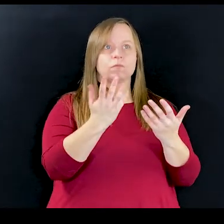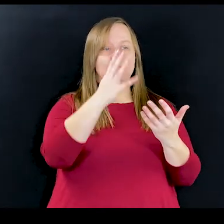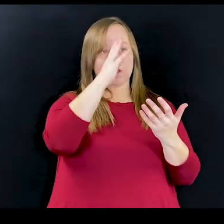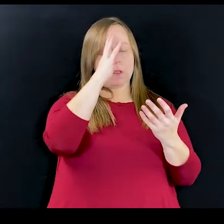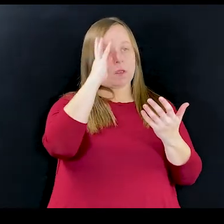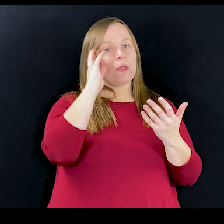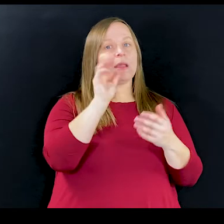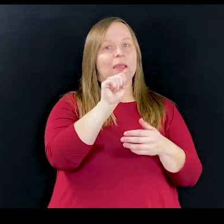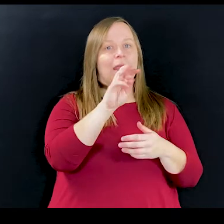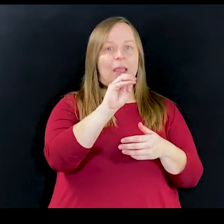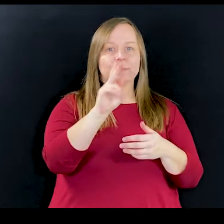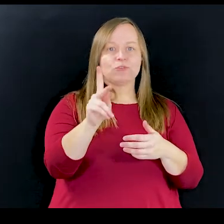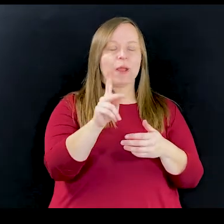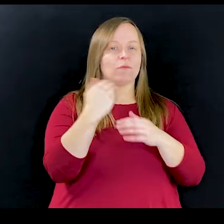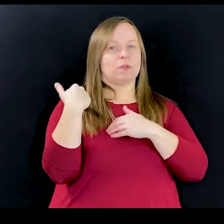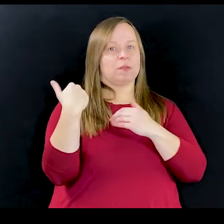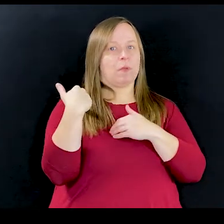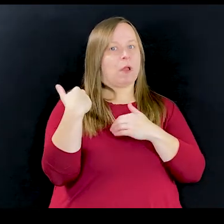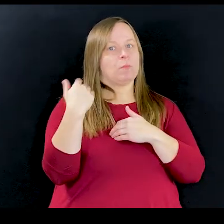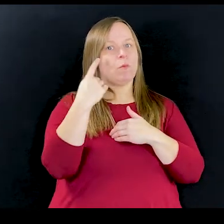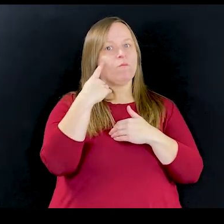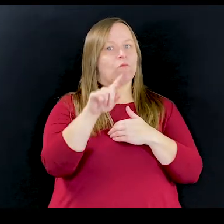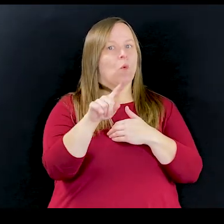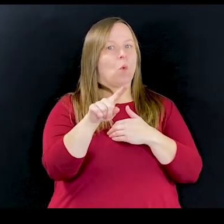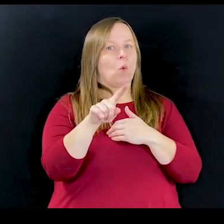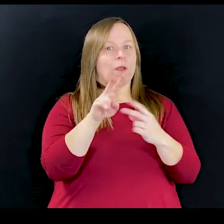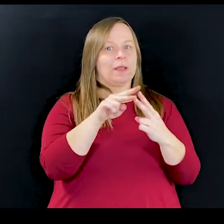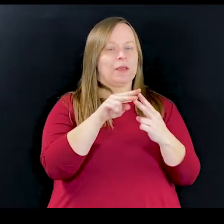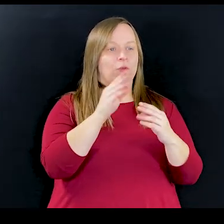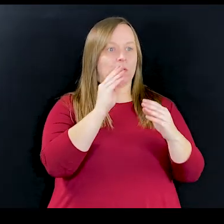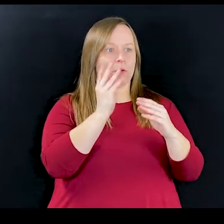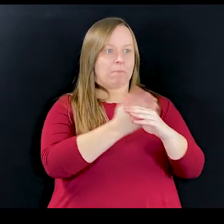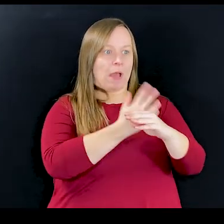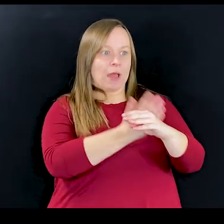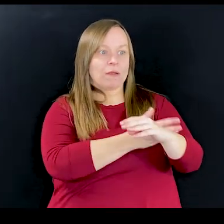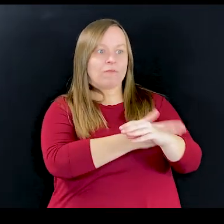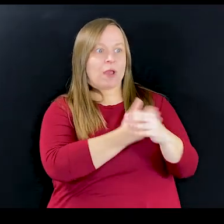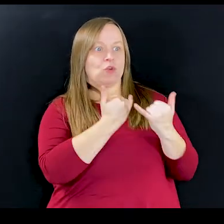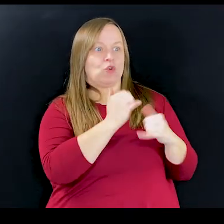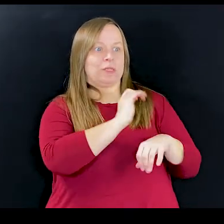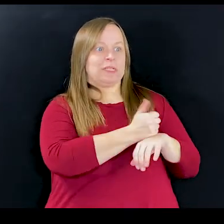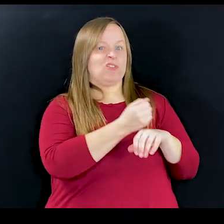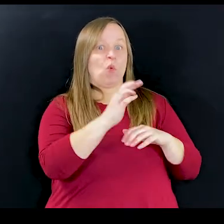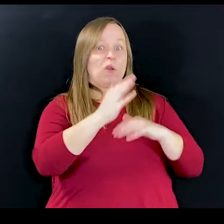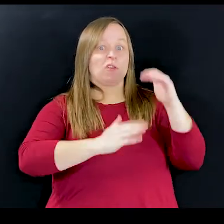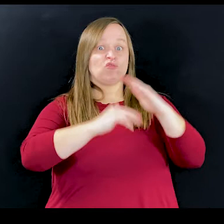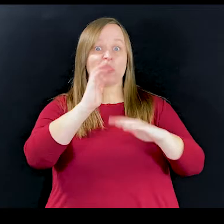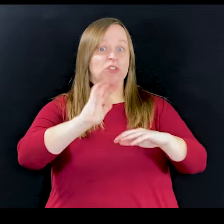are that Amtrak is going to be responsible for either modifying existing stations or constructing